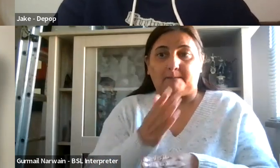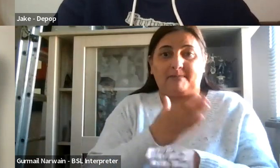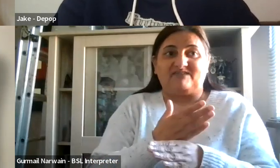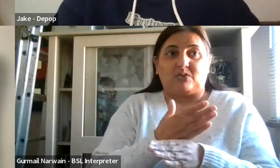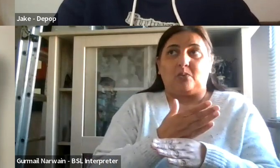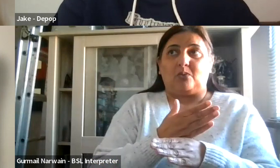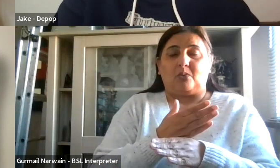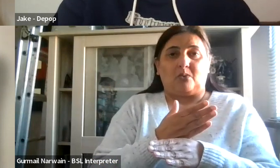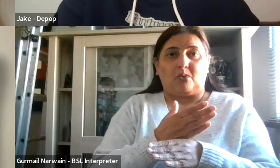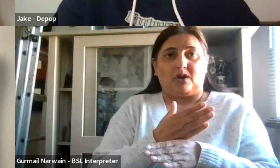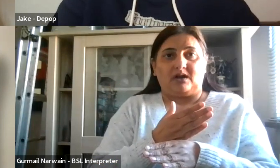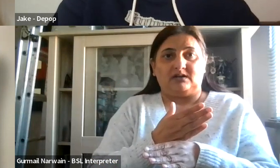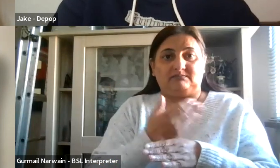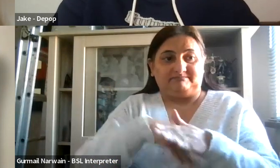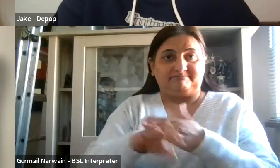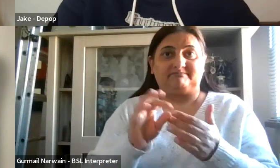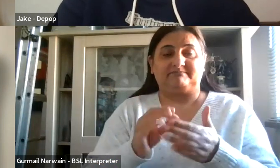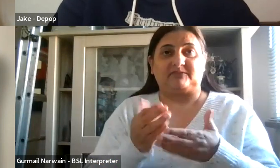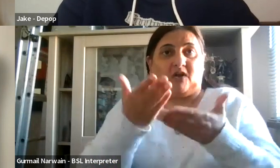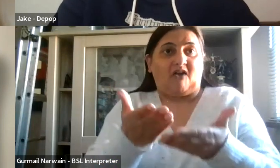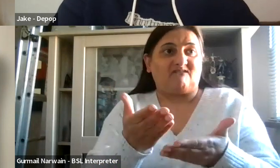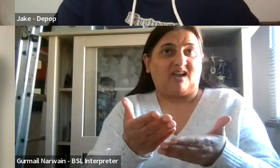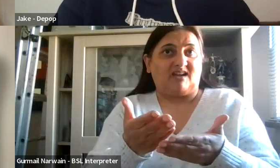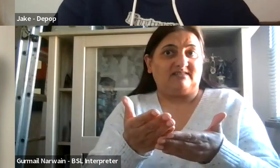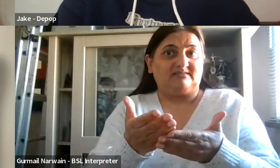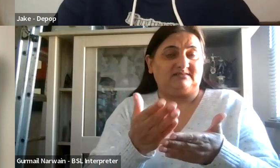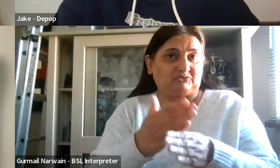No, before they even get to to the off stage. And anything that they've been able to offer